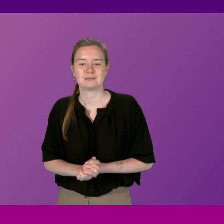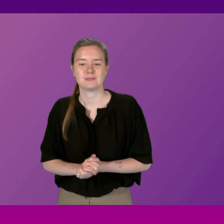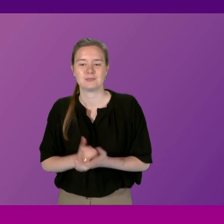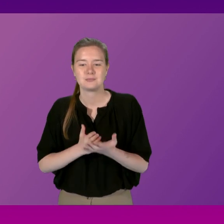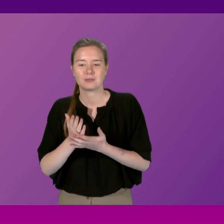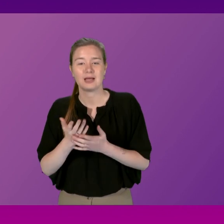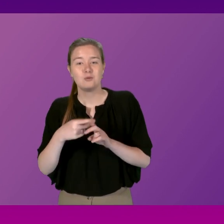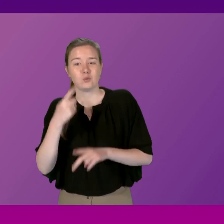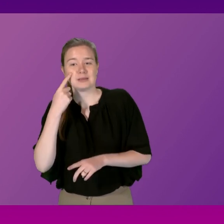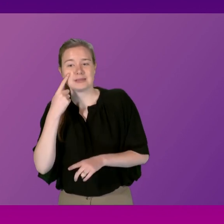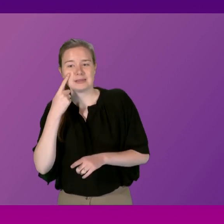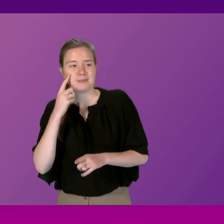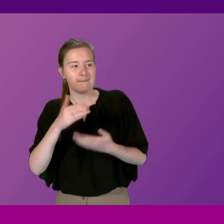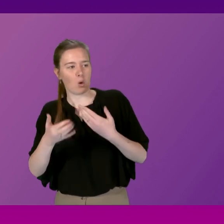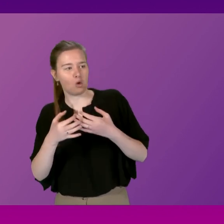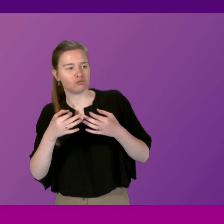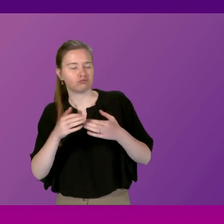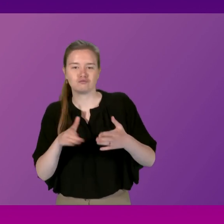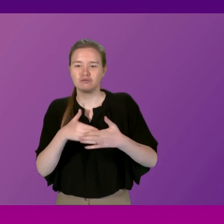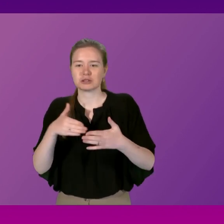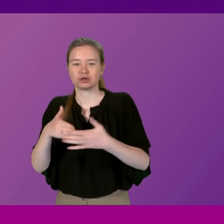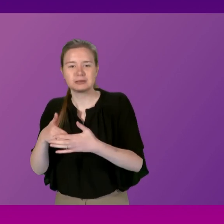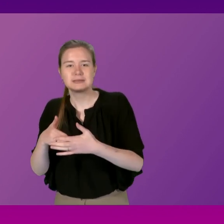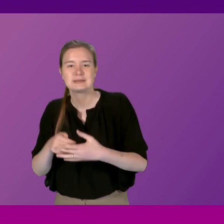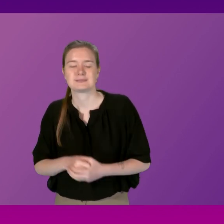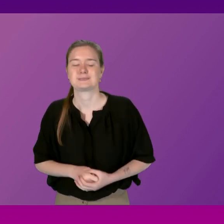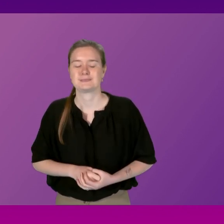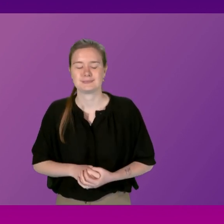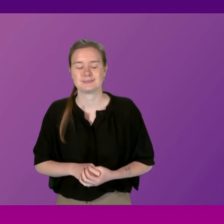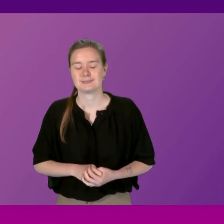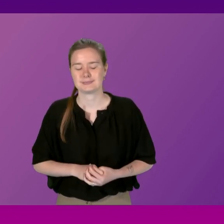restrictions have to be put in place in future.